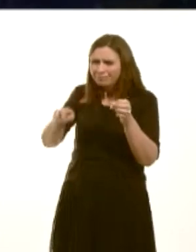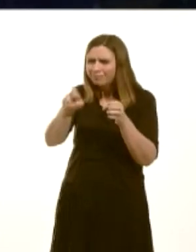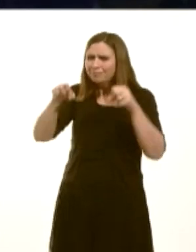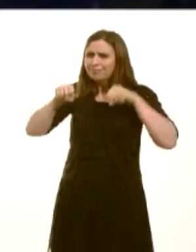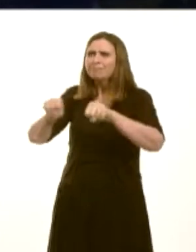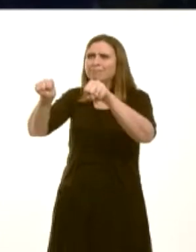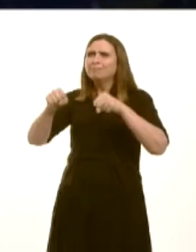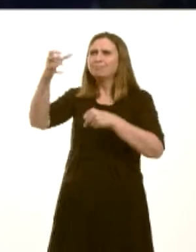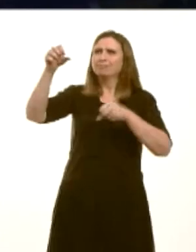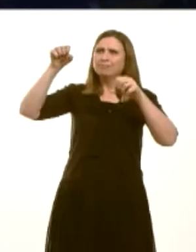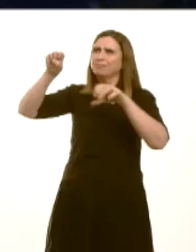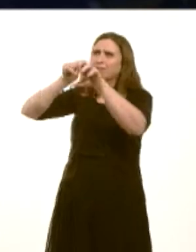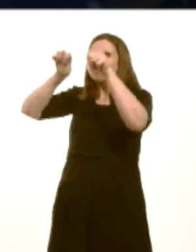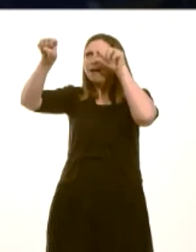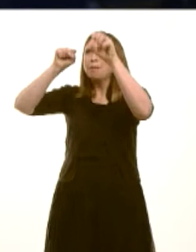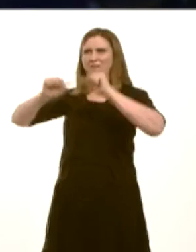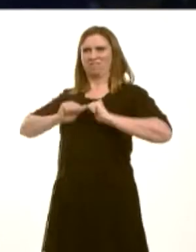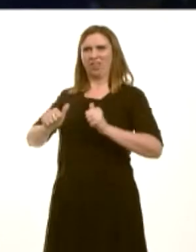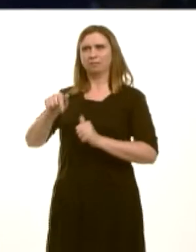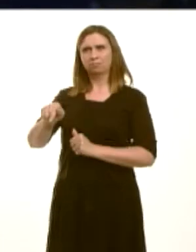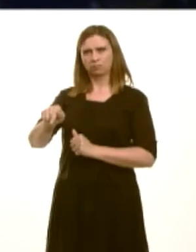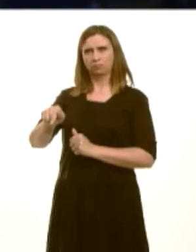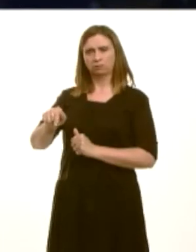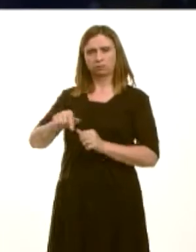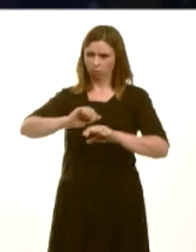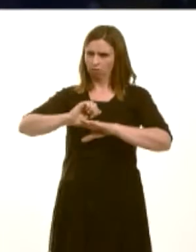question in the sense that many of the people Iíve talked to have said that these villages